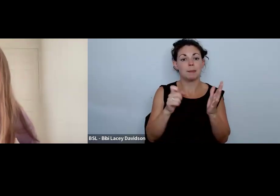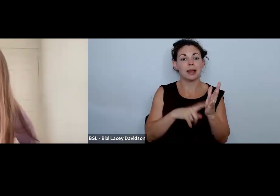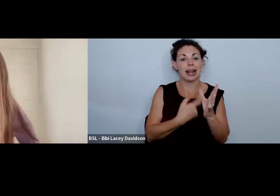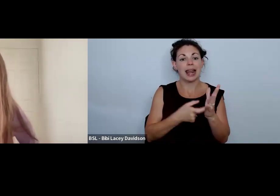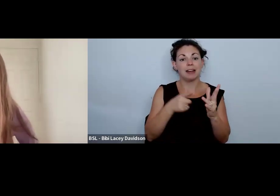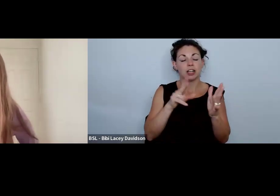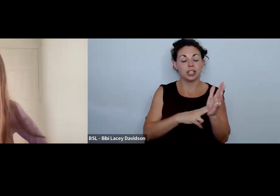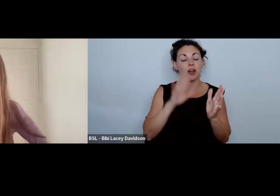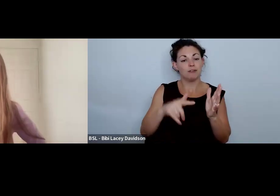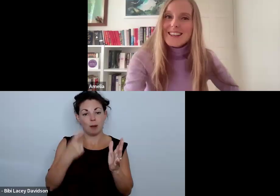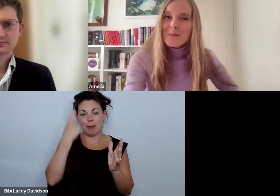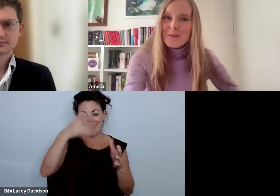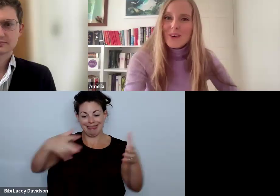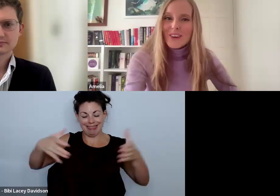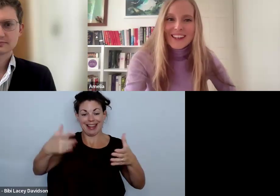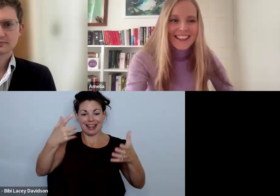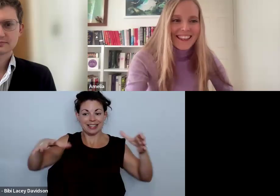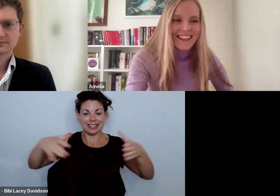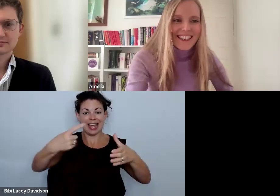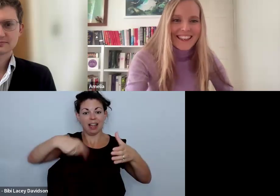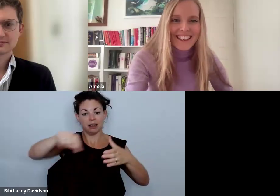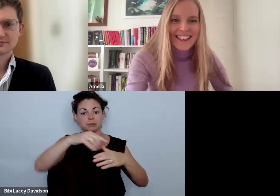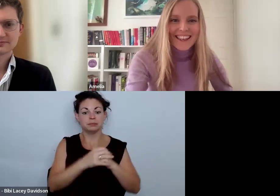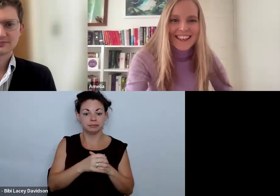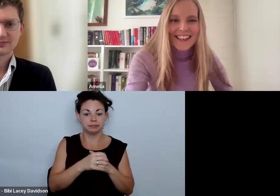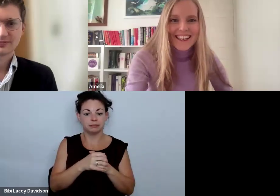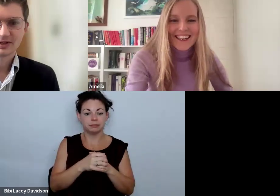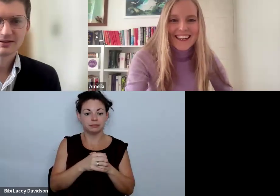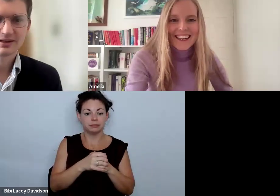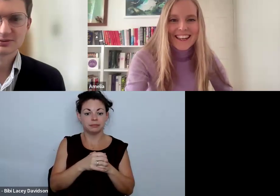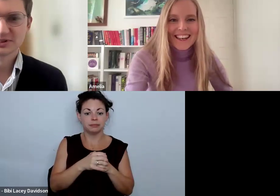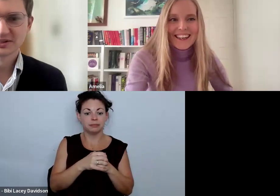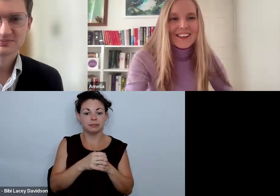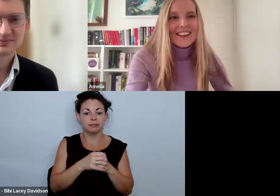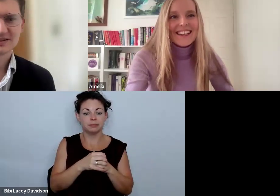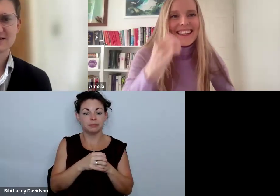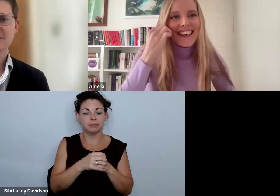Quick visual description of me. I'm a white man in my 30s